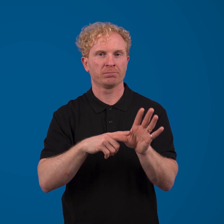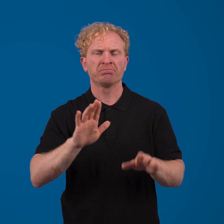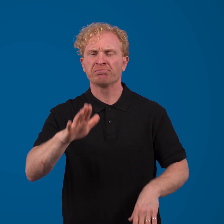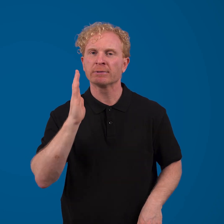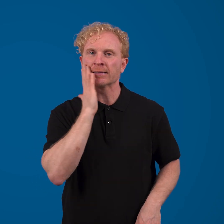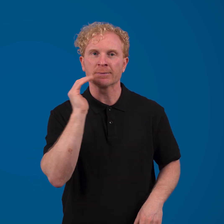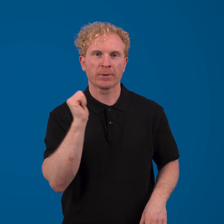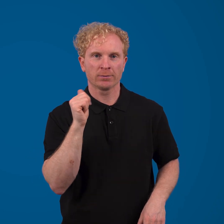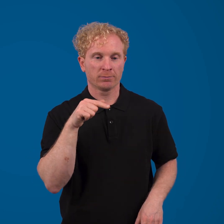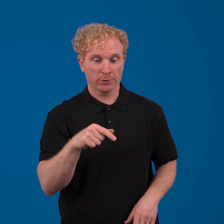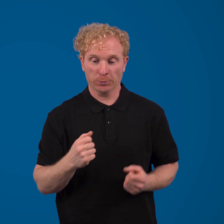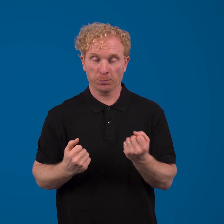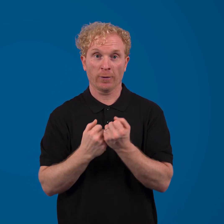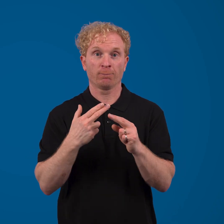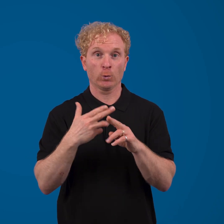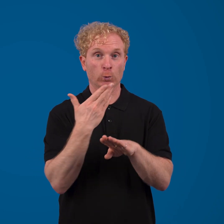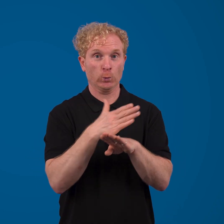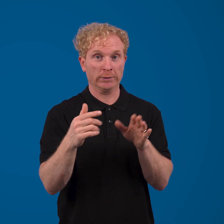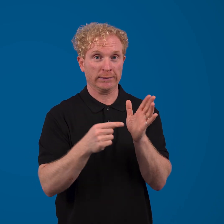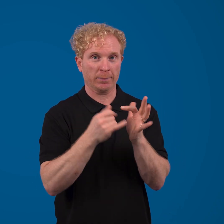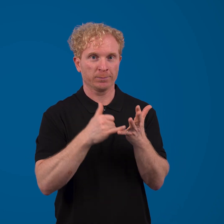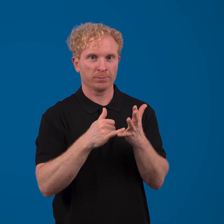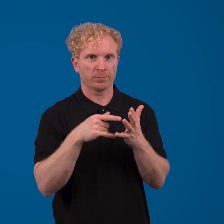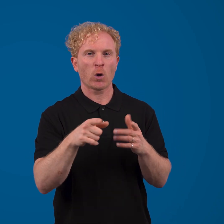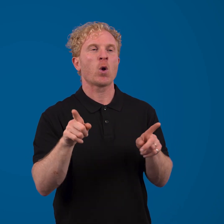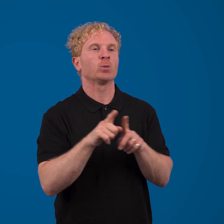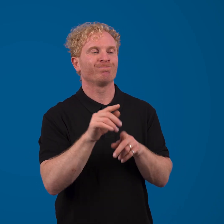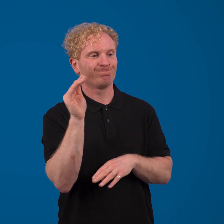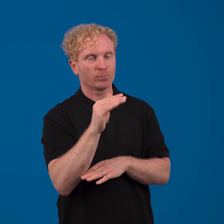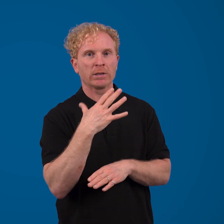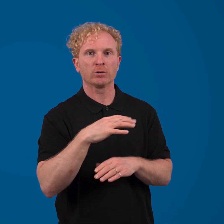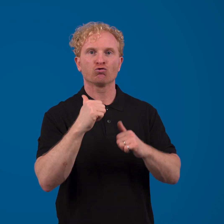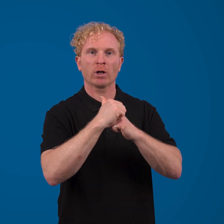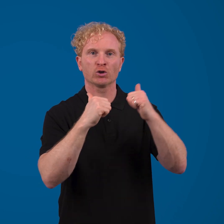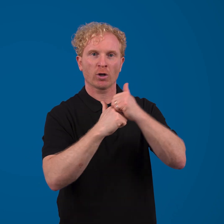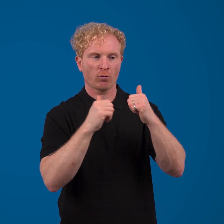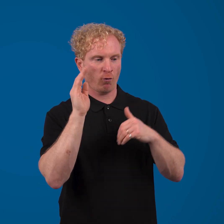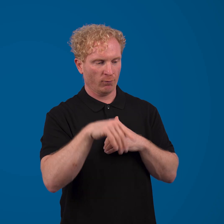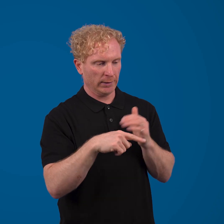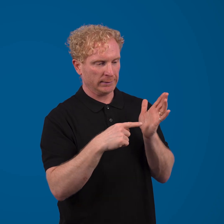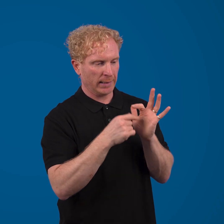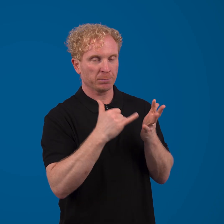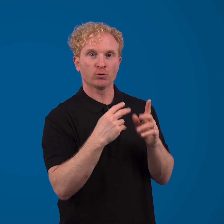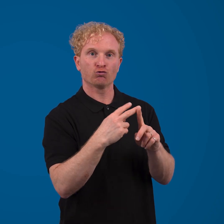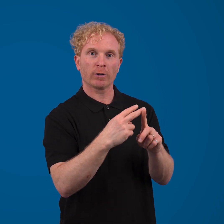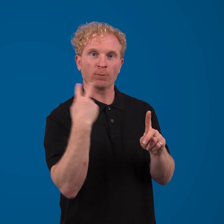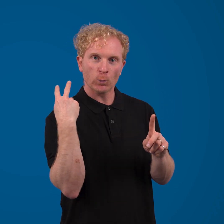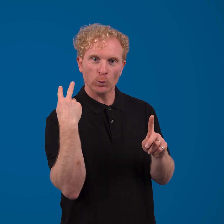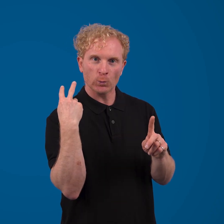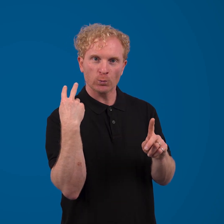Notwithstanding this support for new TAPs, there was also calls to review the structure of TAPs,